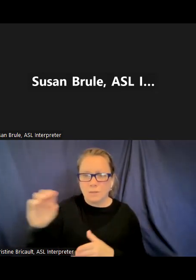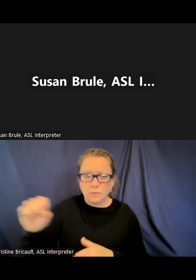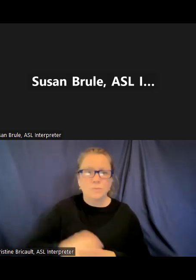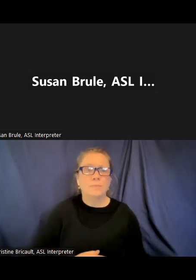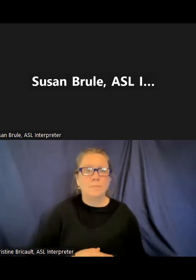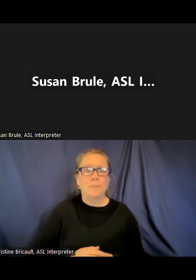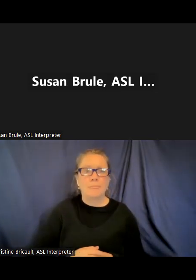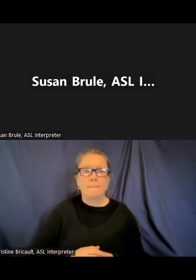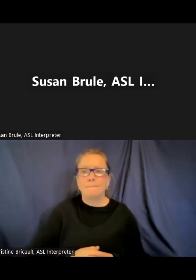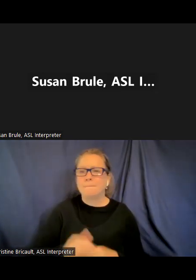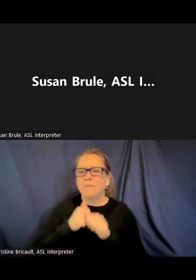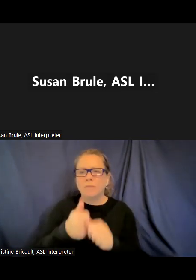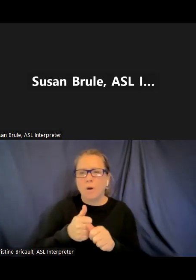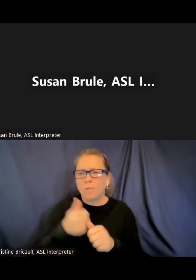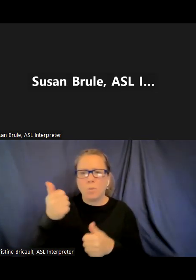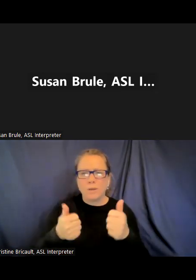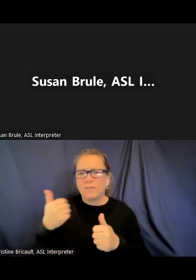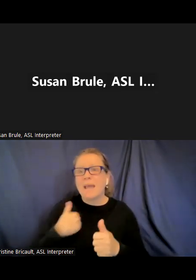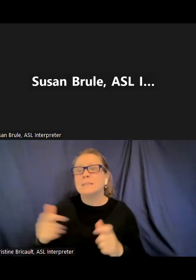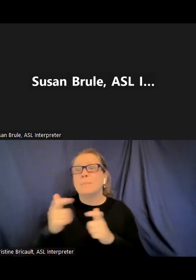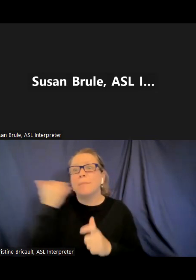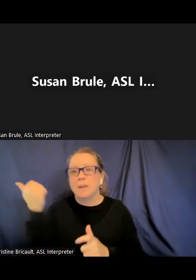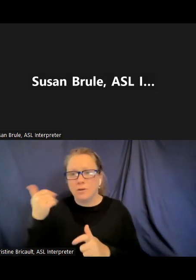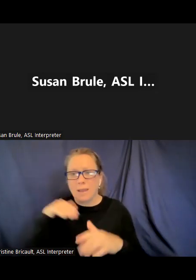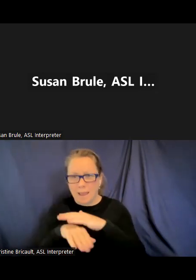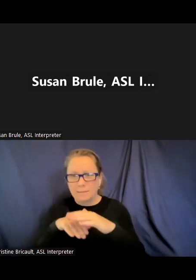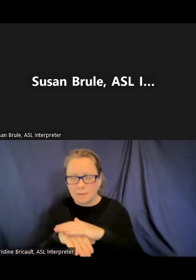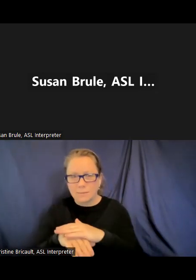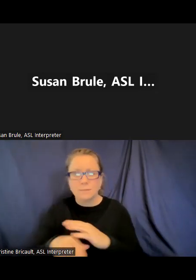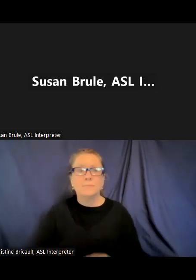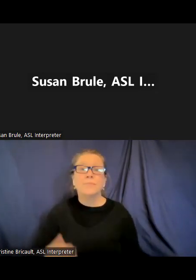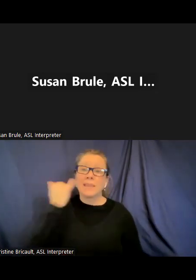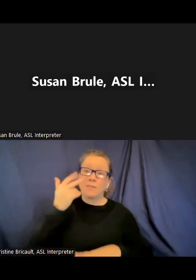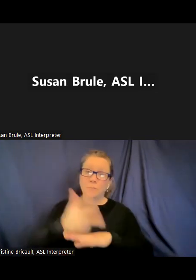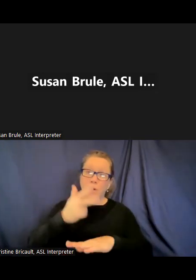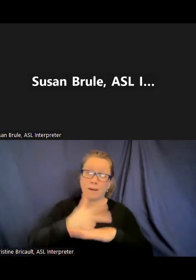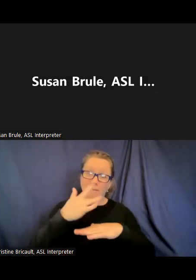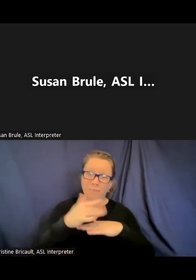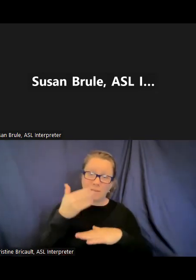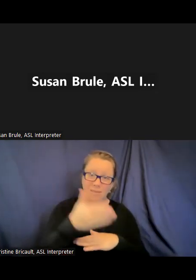Use whichever standard provides greater access. If parking is available at your facility, make sure there are